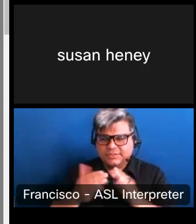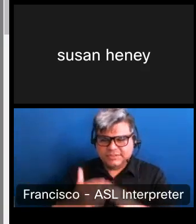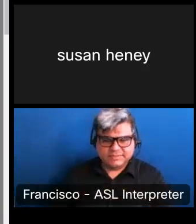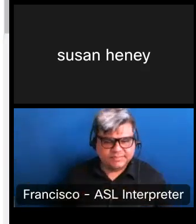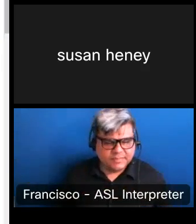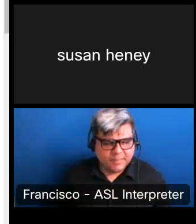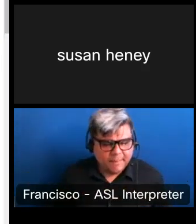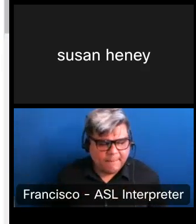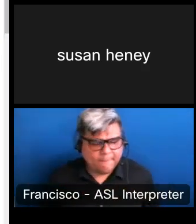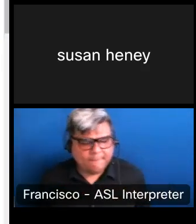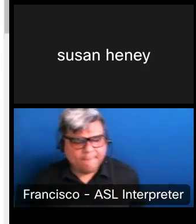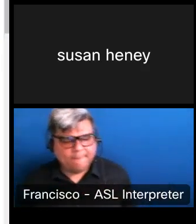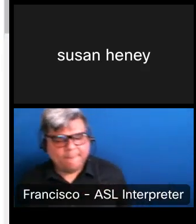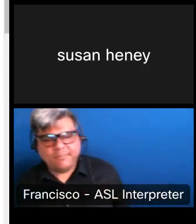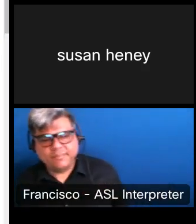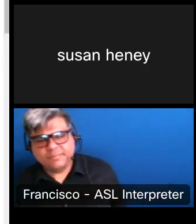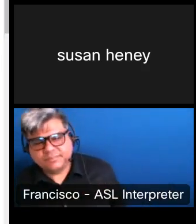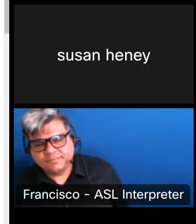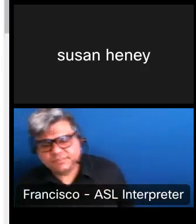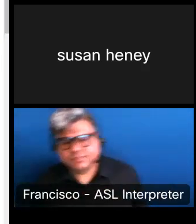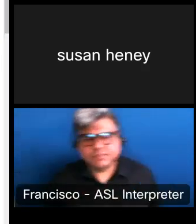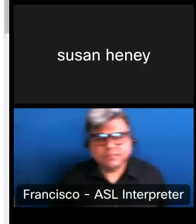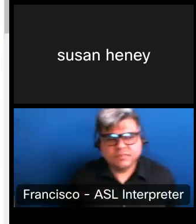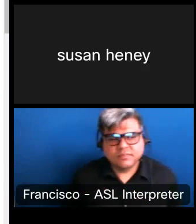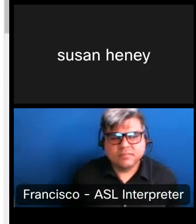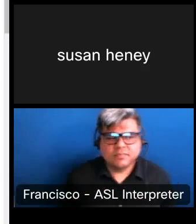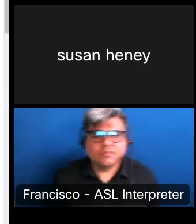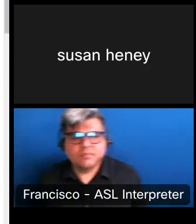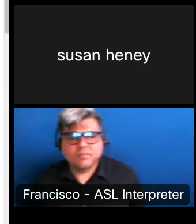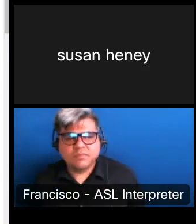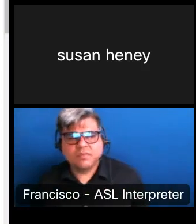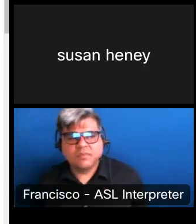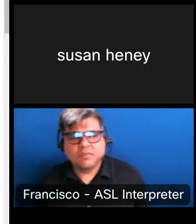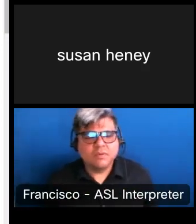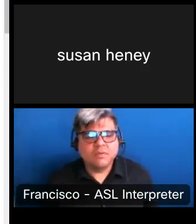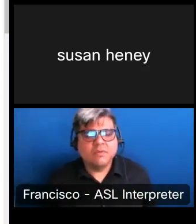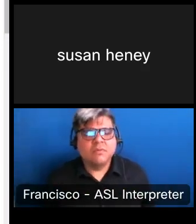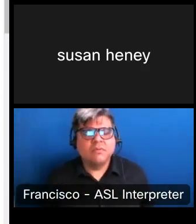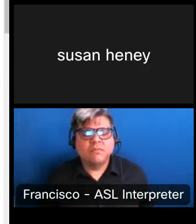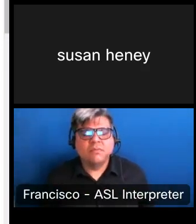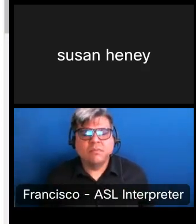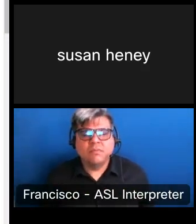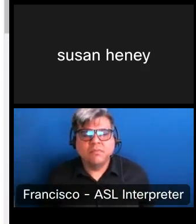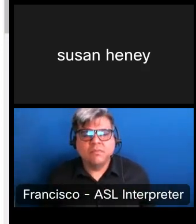Here we are. And lastly, I'm going to select a zip code in Dallas, Texas. Now although here it